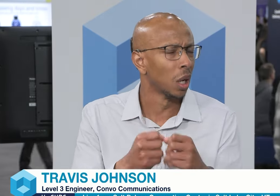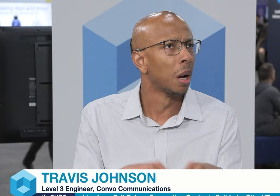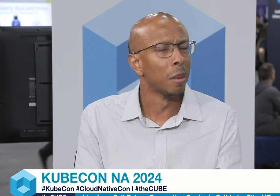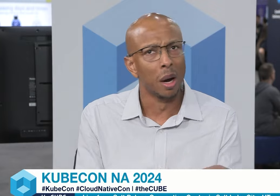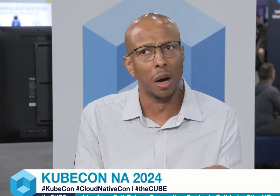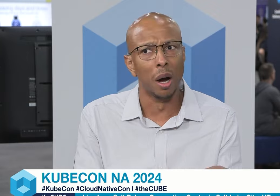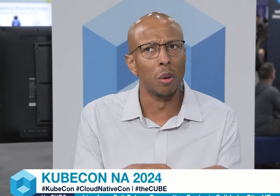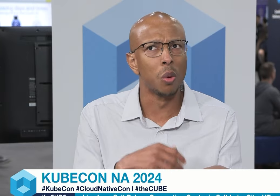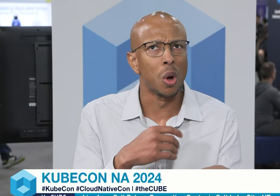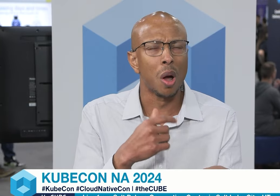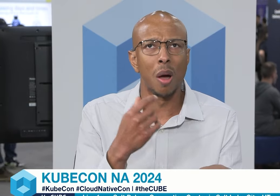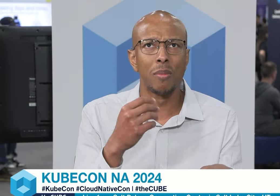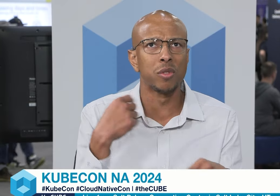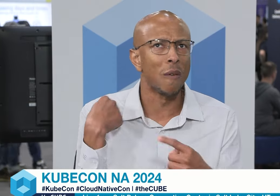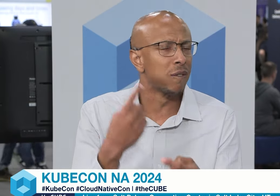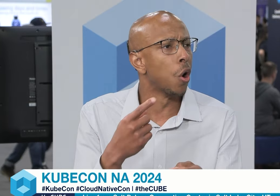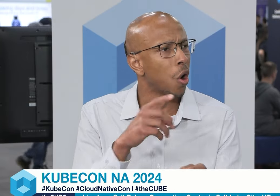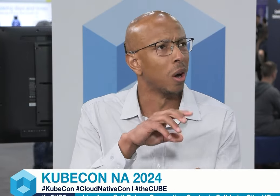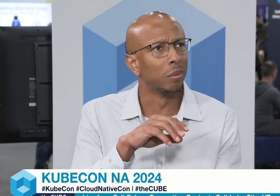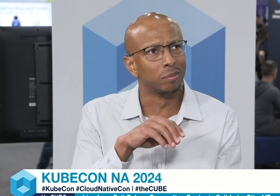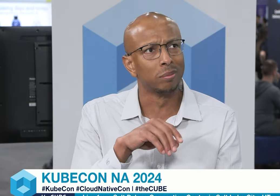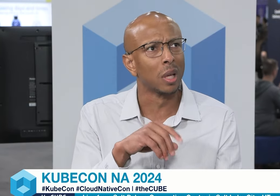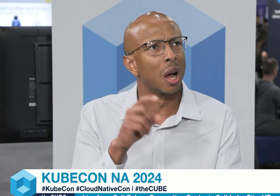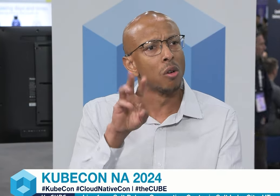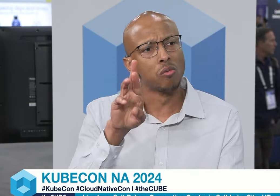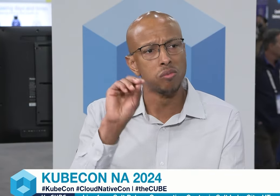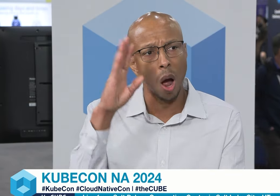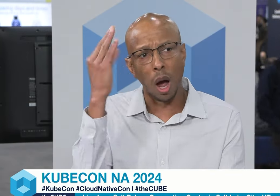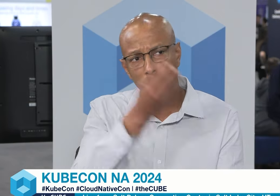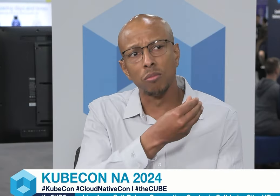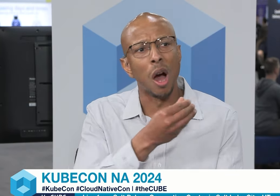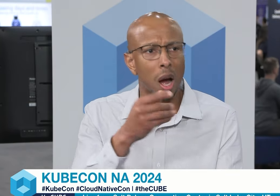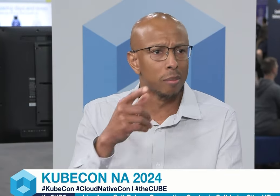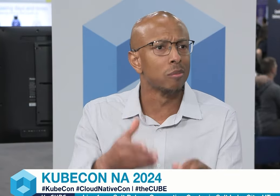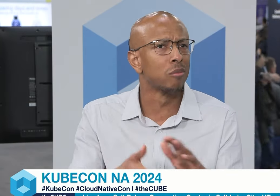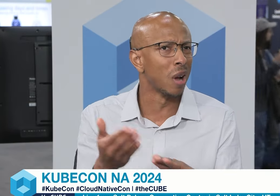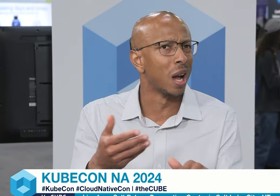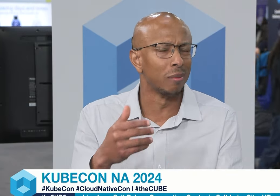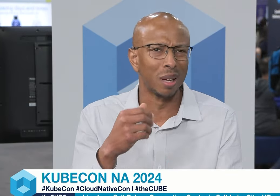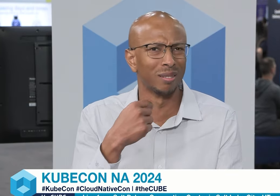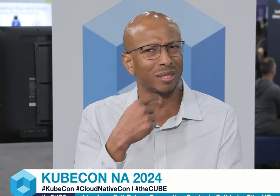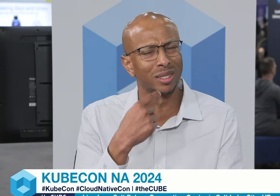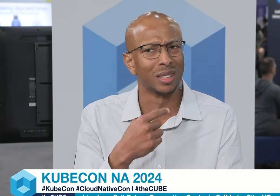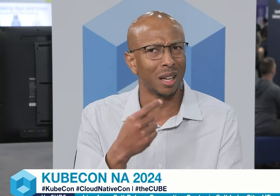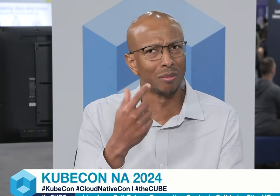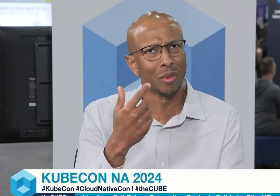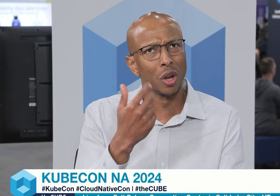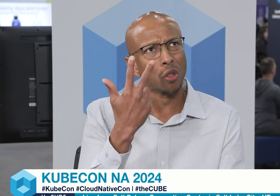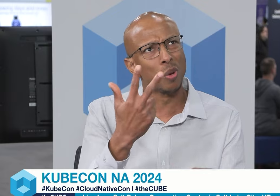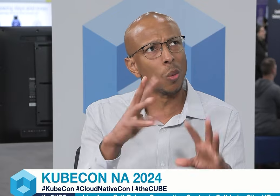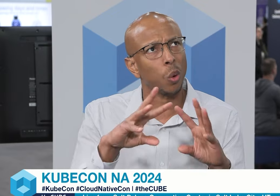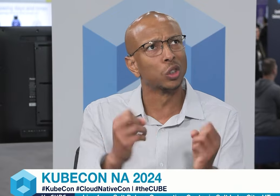and I attended some of the workshops and Rob, one of the members of the working group,